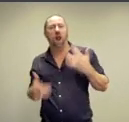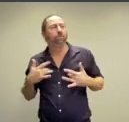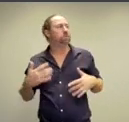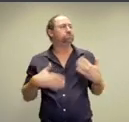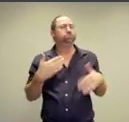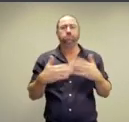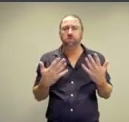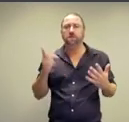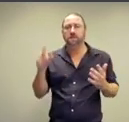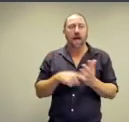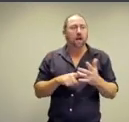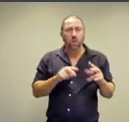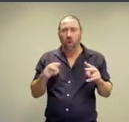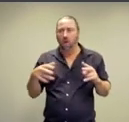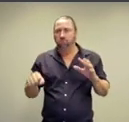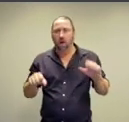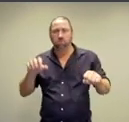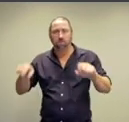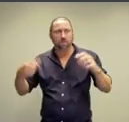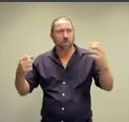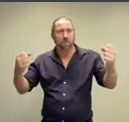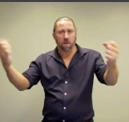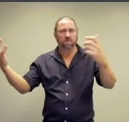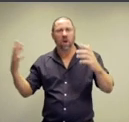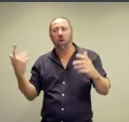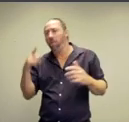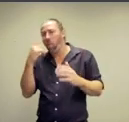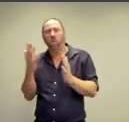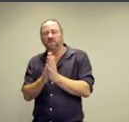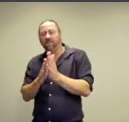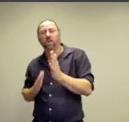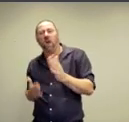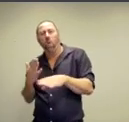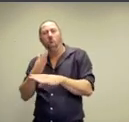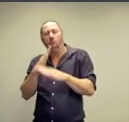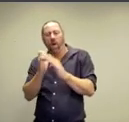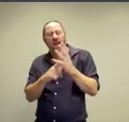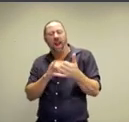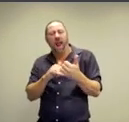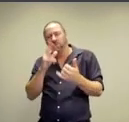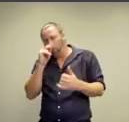that way, the leather jacket was kind of adopted enmass by disenfranchised youth,